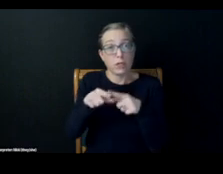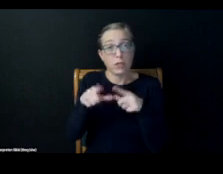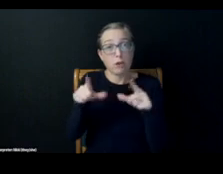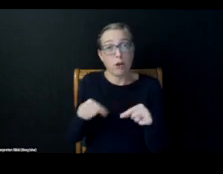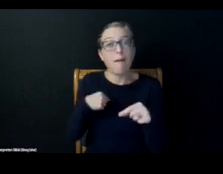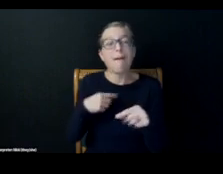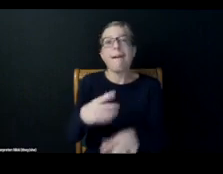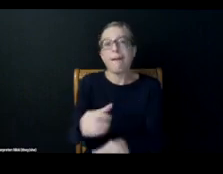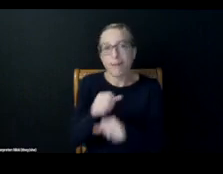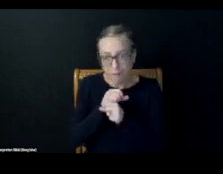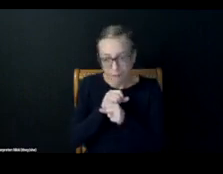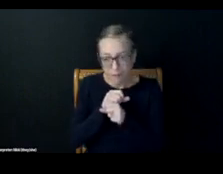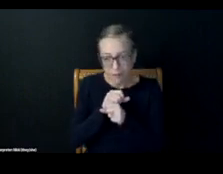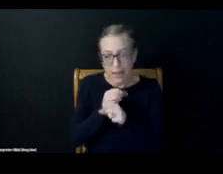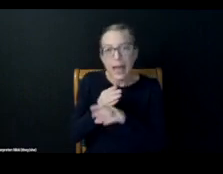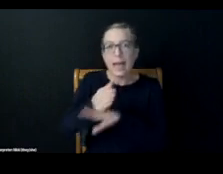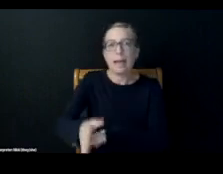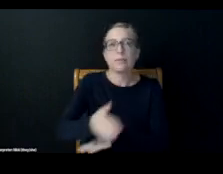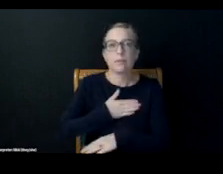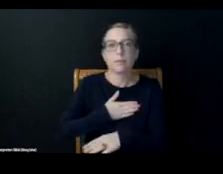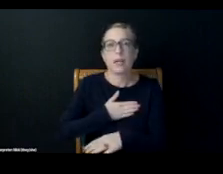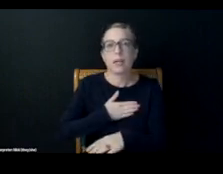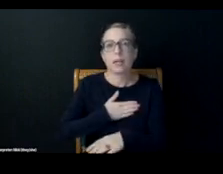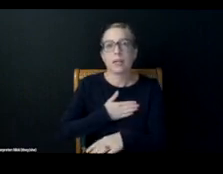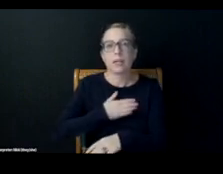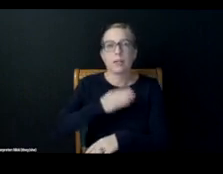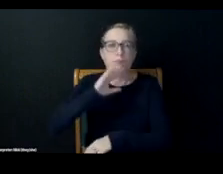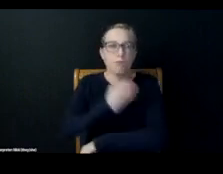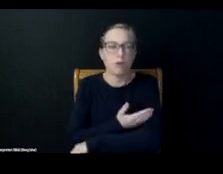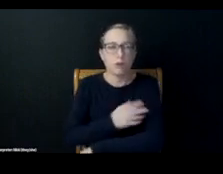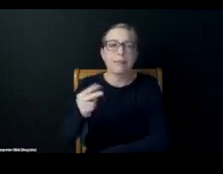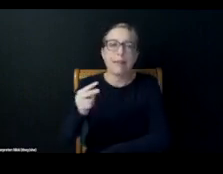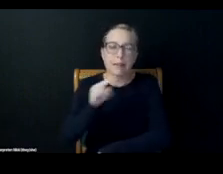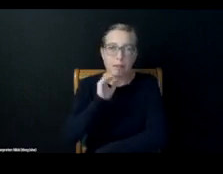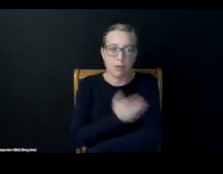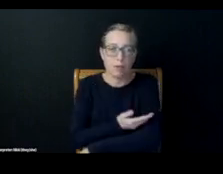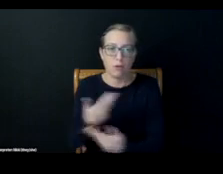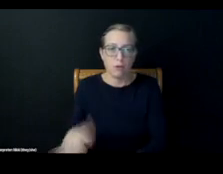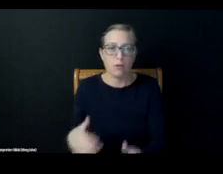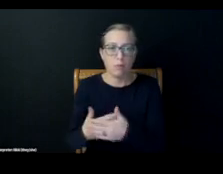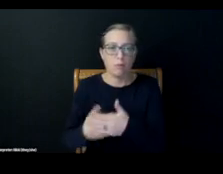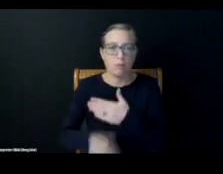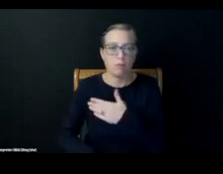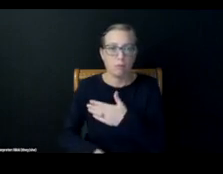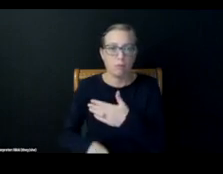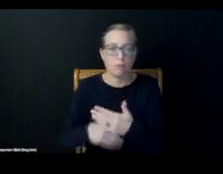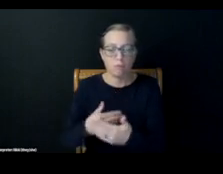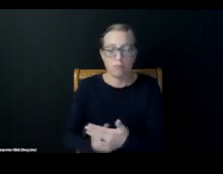my daughter was born. And so, and then finally